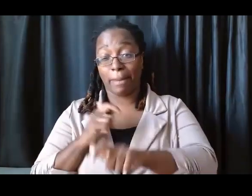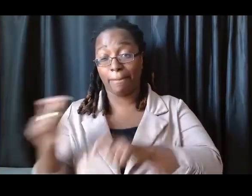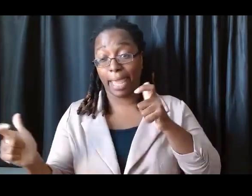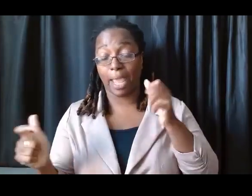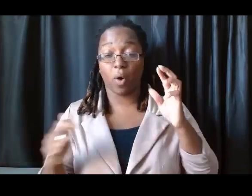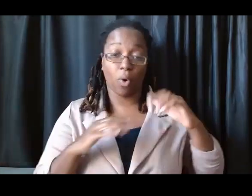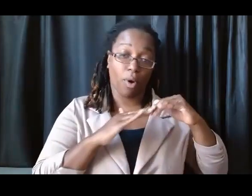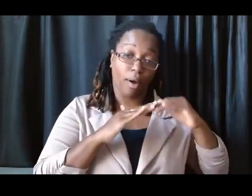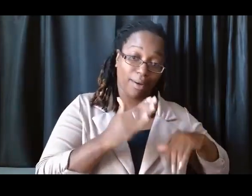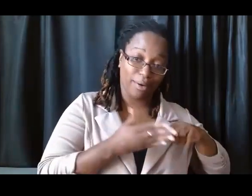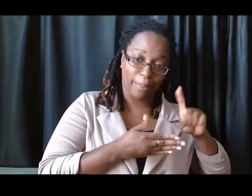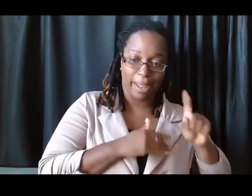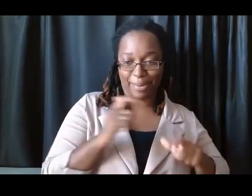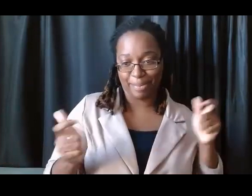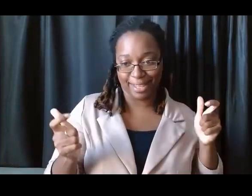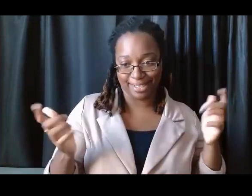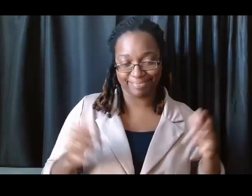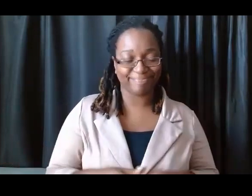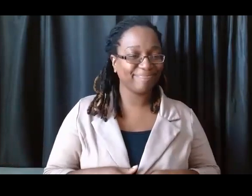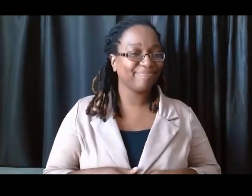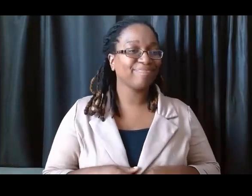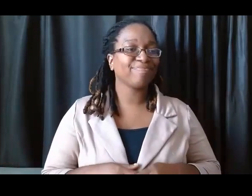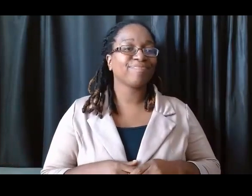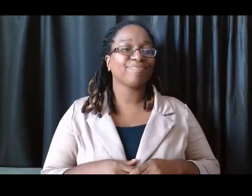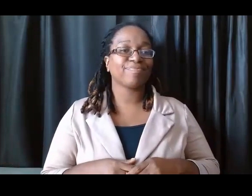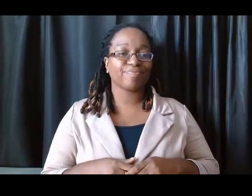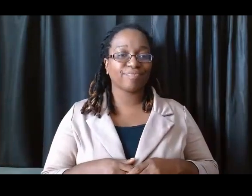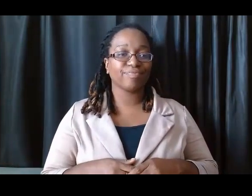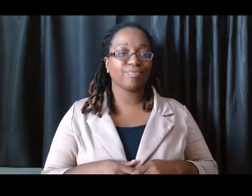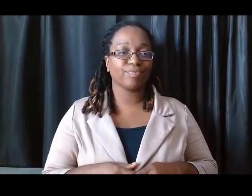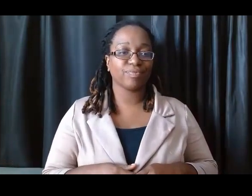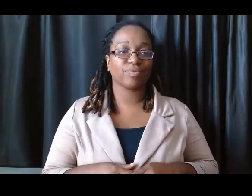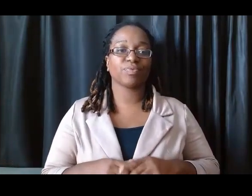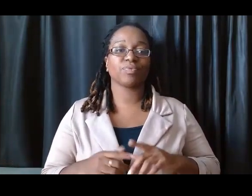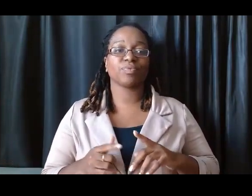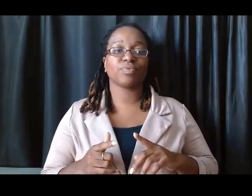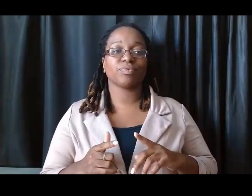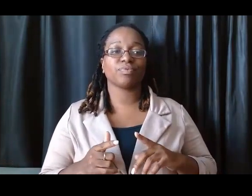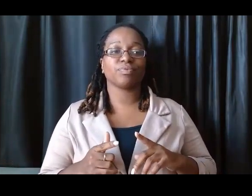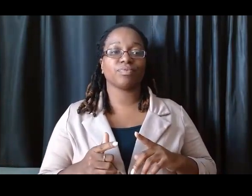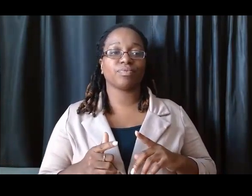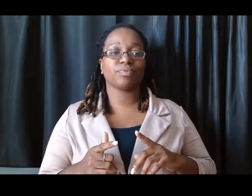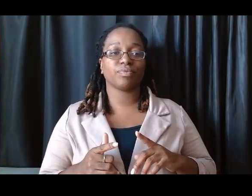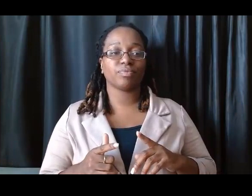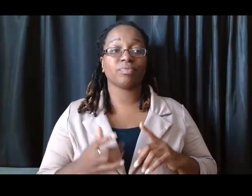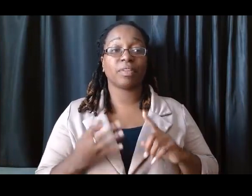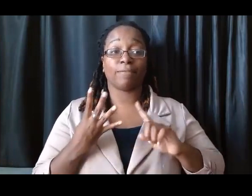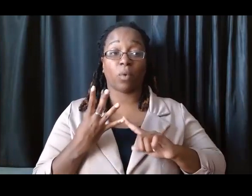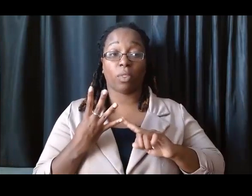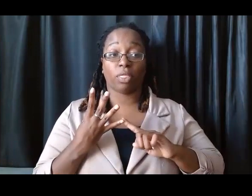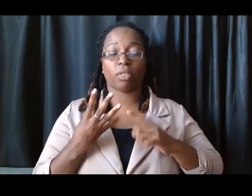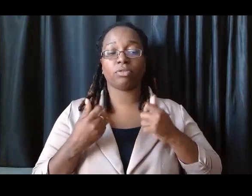The third tip is to then also create a little time when you are first starting your business